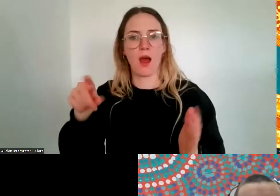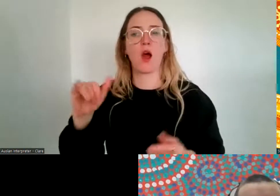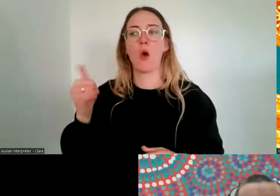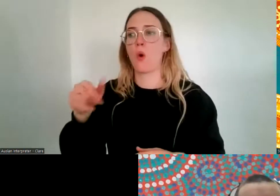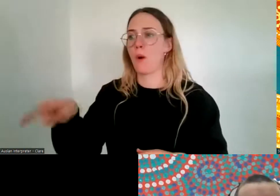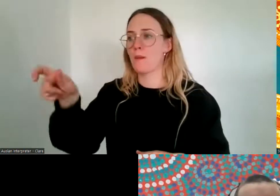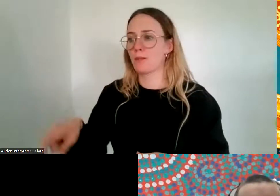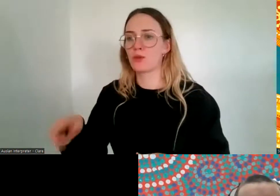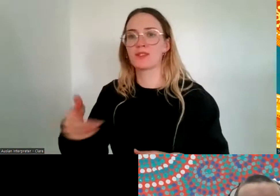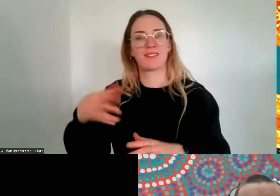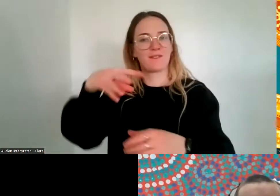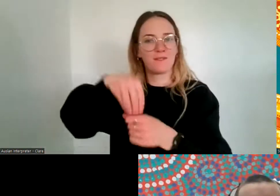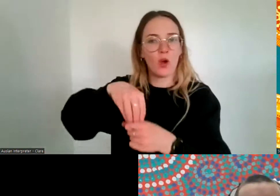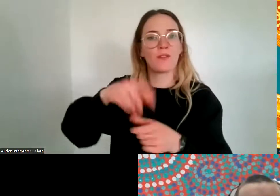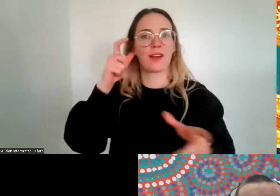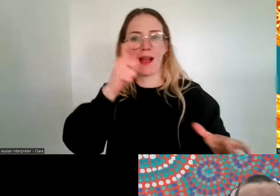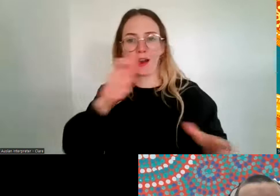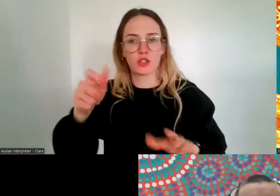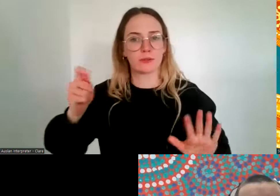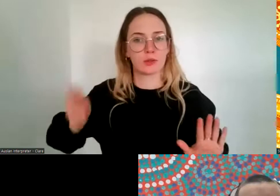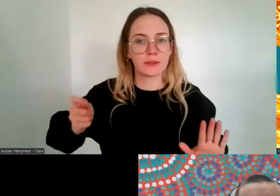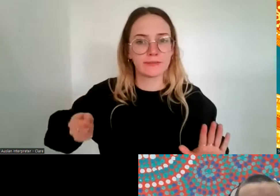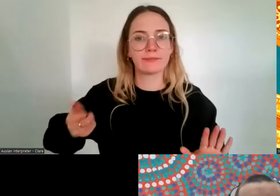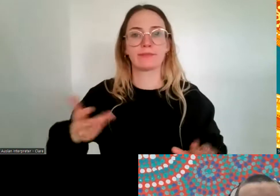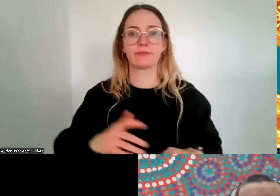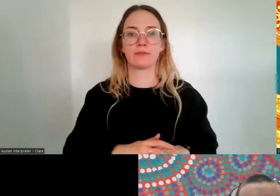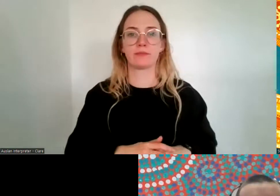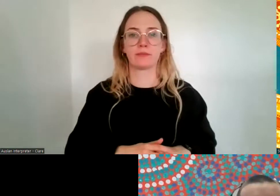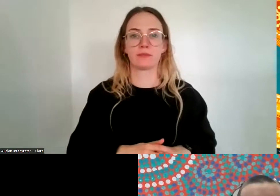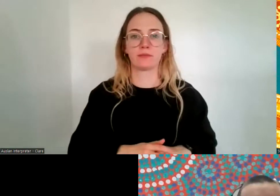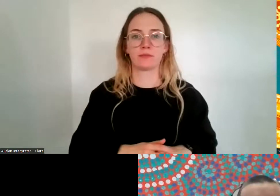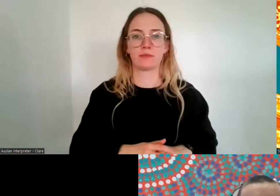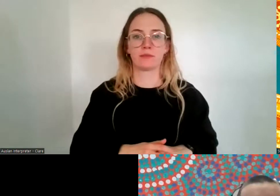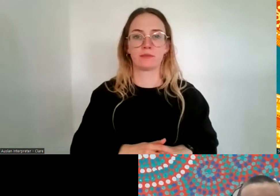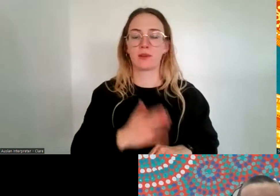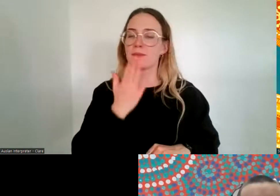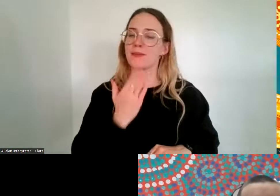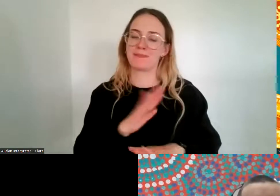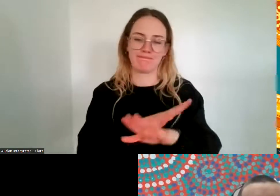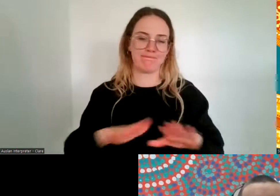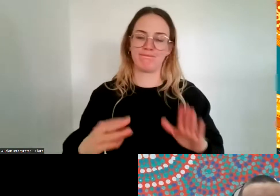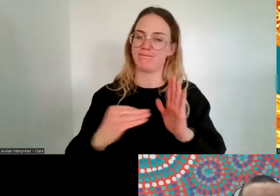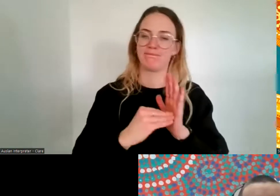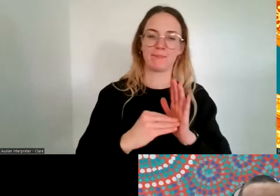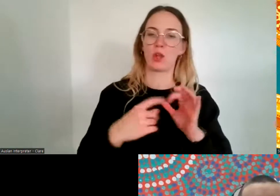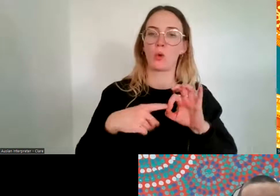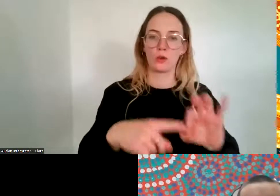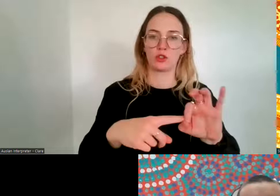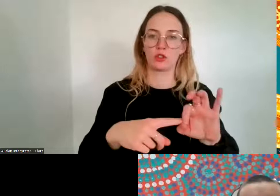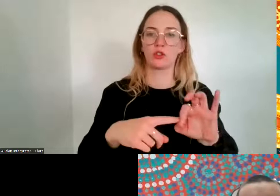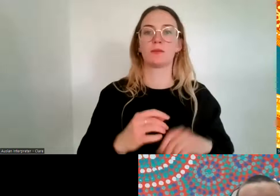in guardianship proceedings either in your questions or at any time during the webinar.